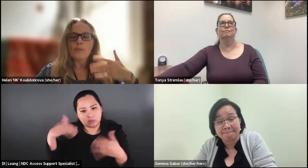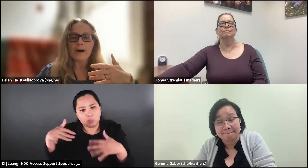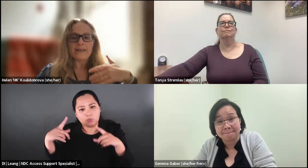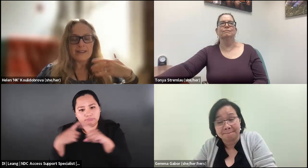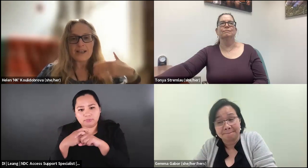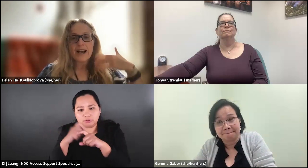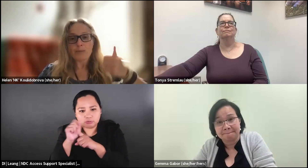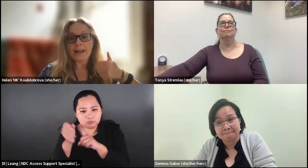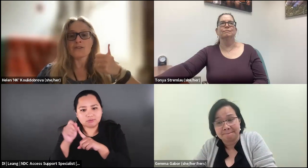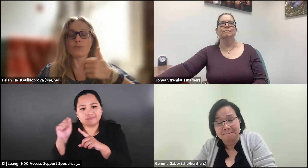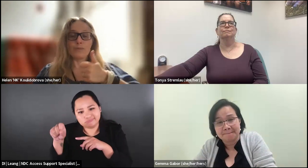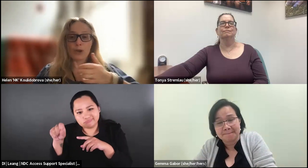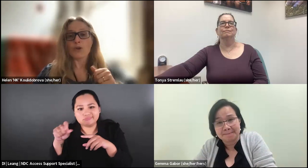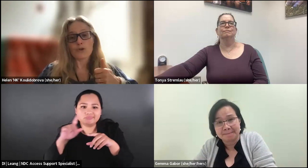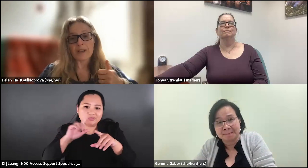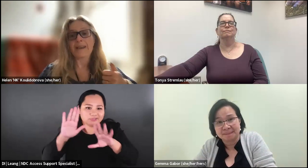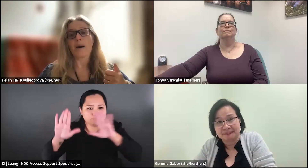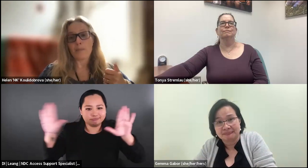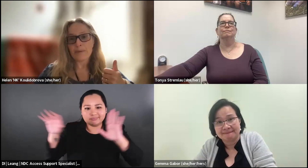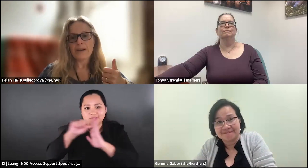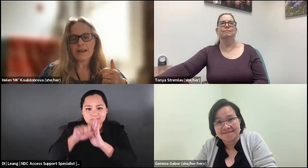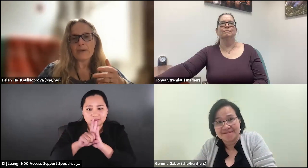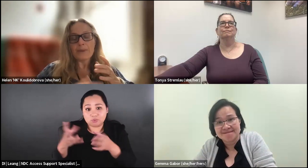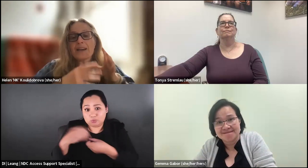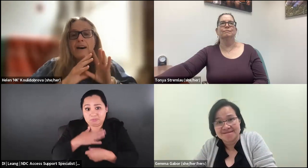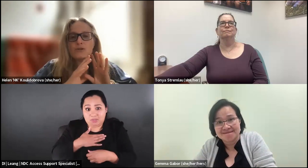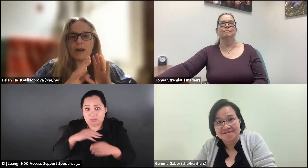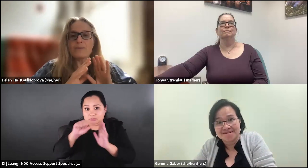But these kind of plans would be good to set up